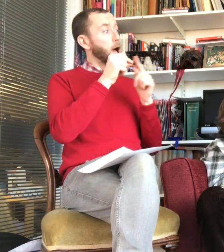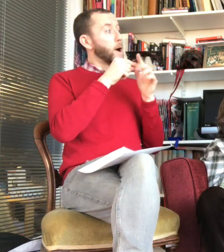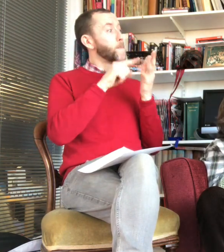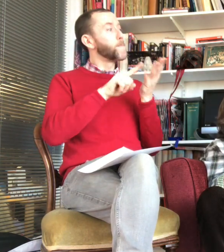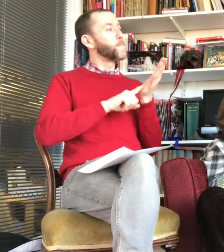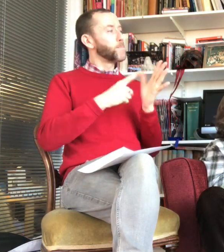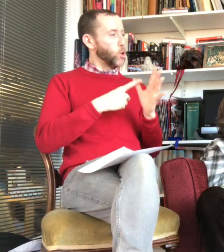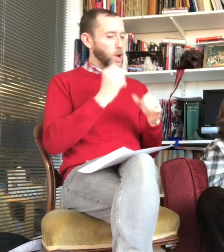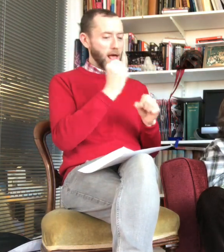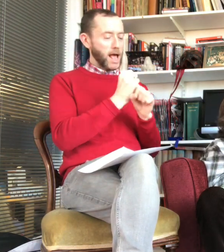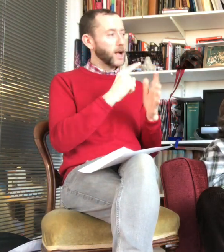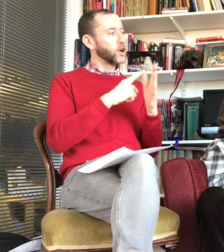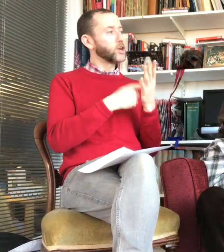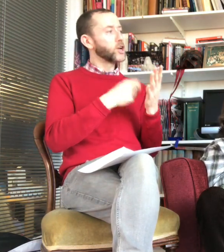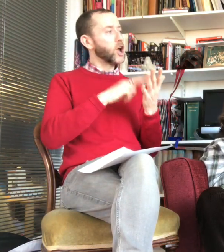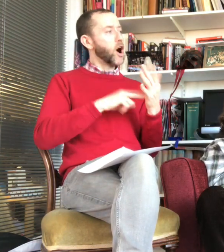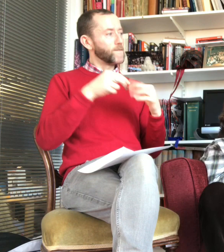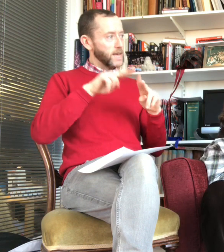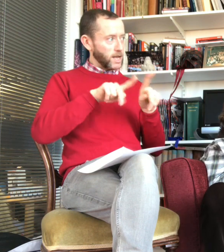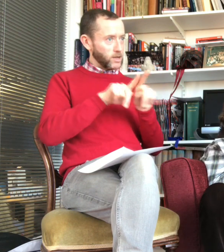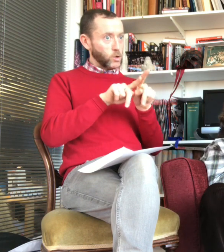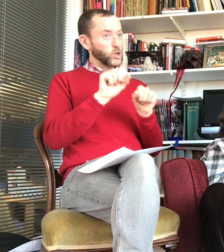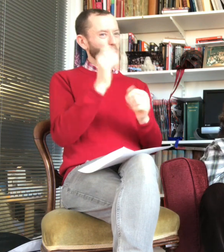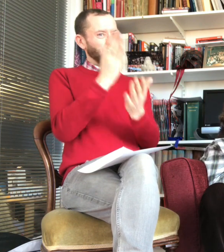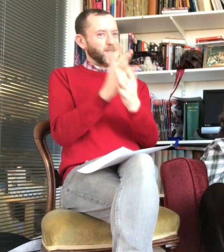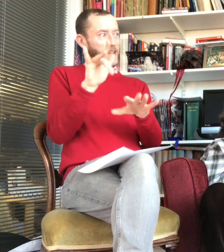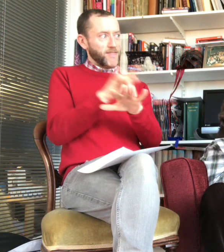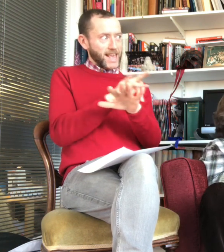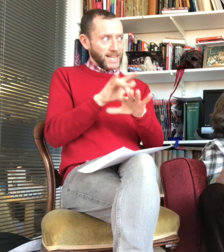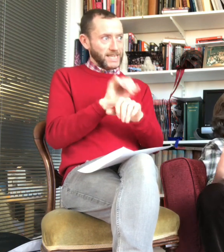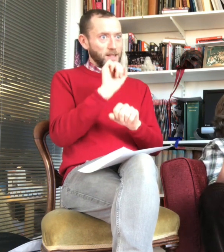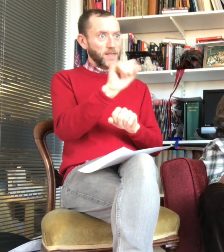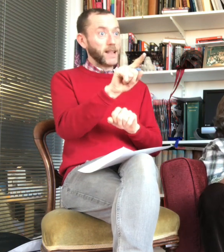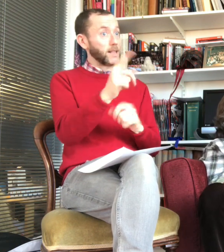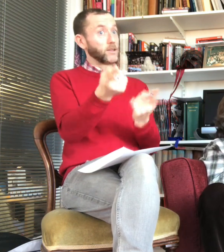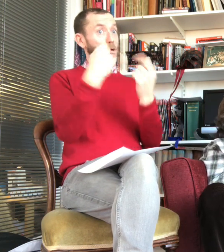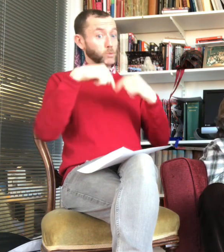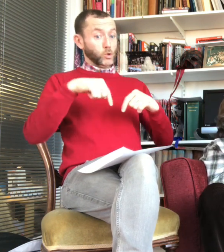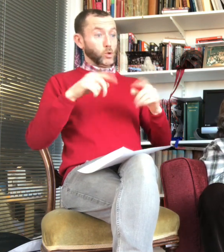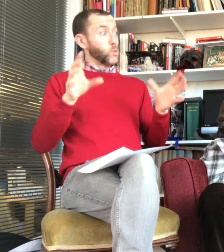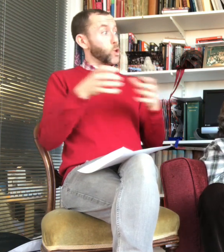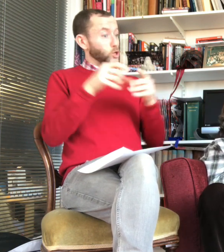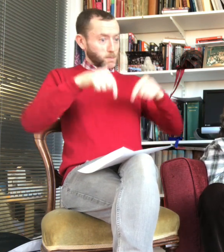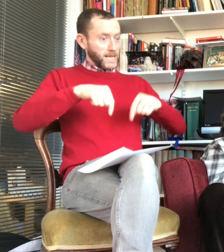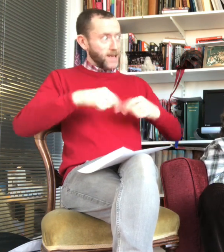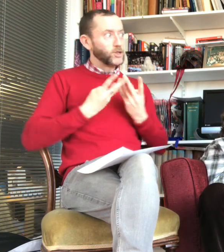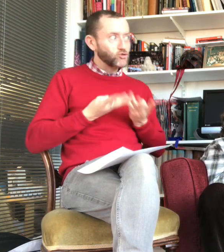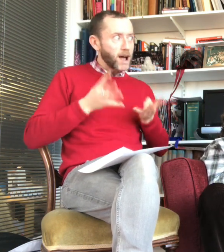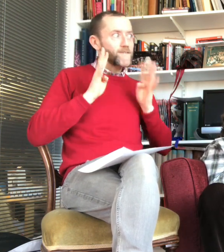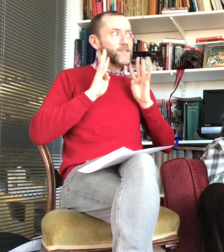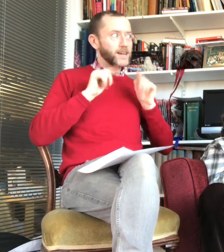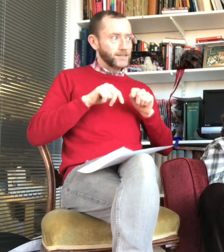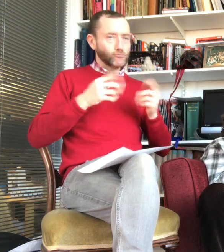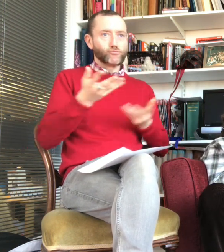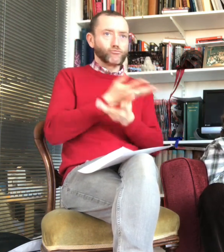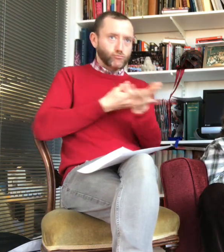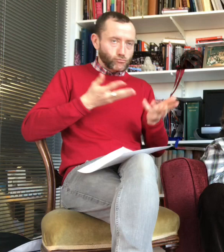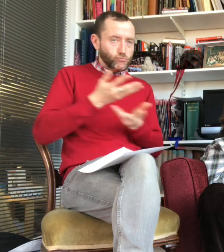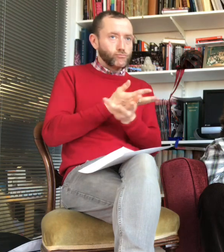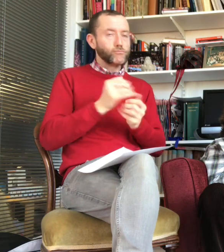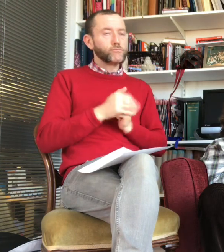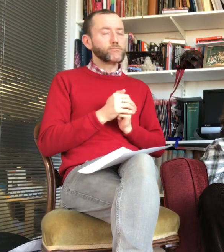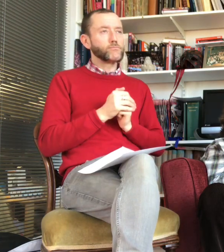Who had been to, to workshop with us in Stratford and I guess from